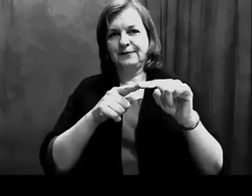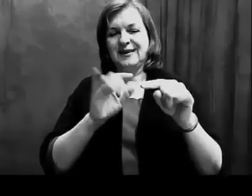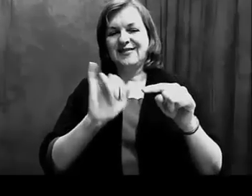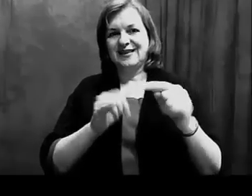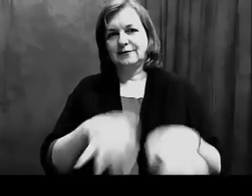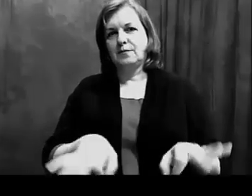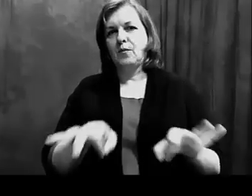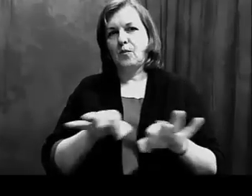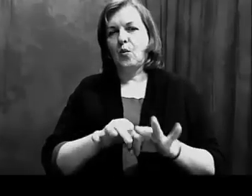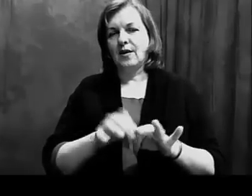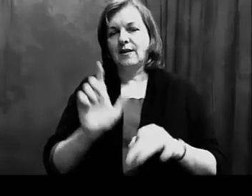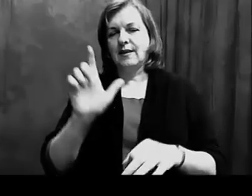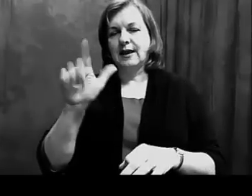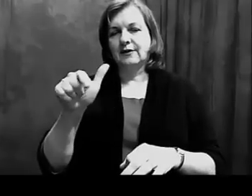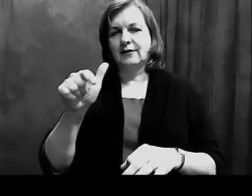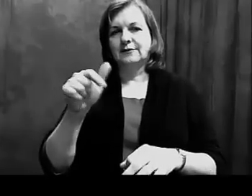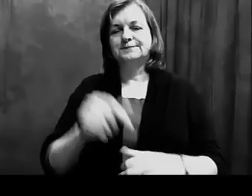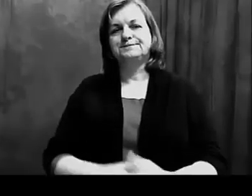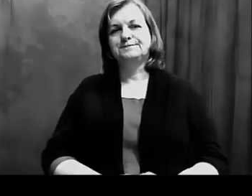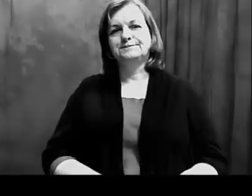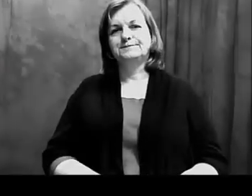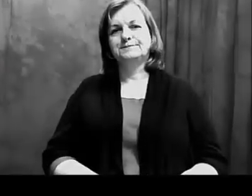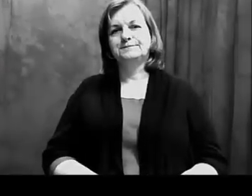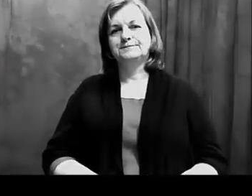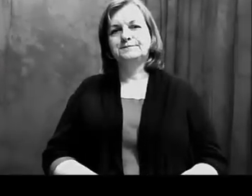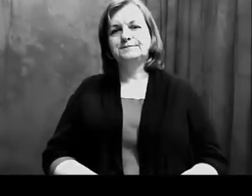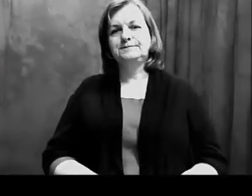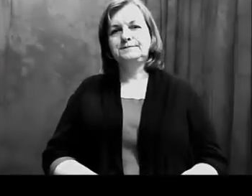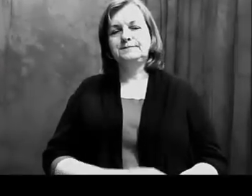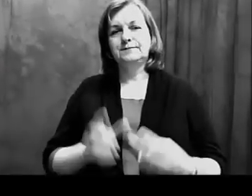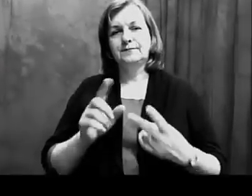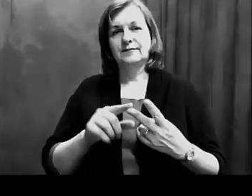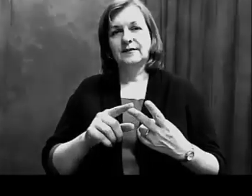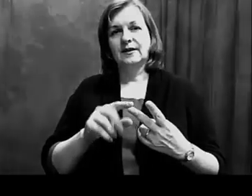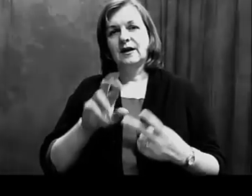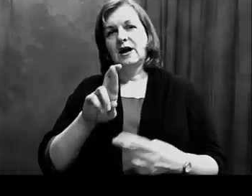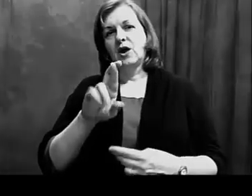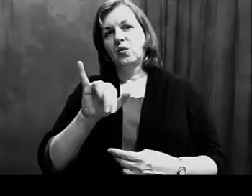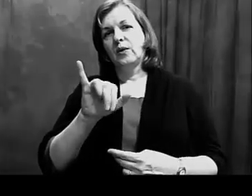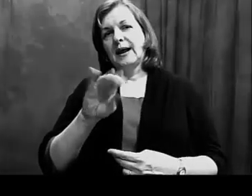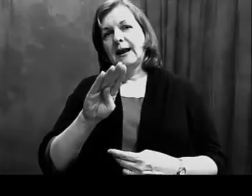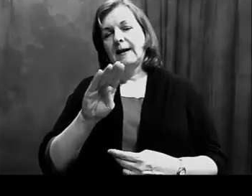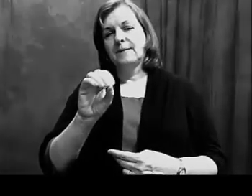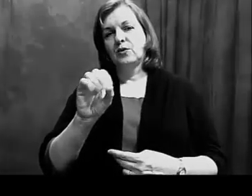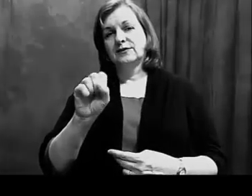circular DNA -- this will be important for us later to think about